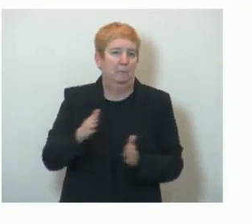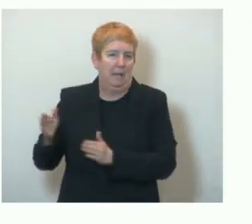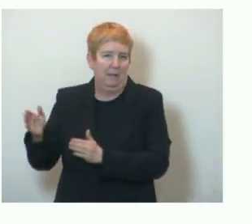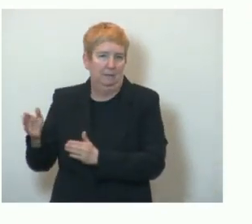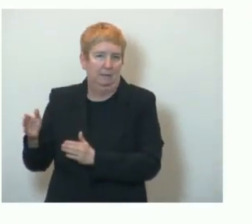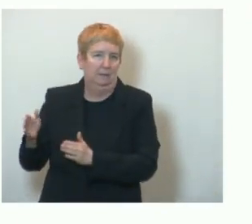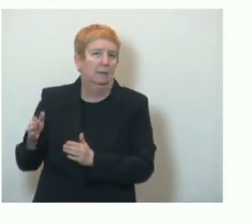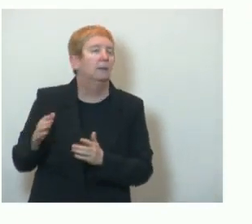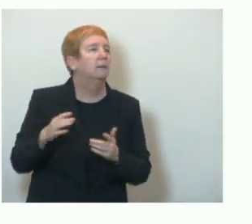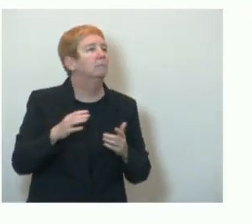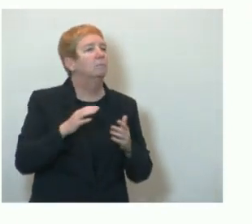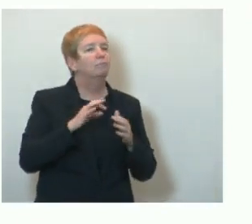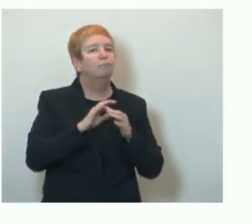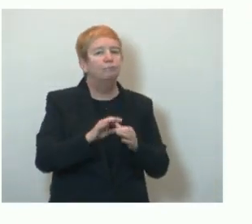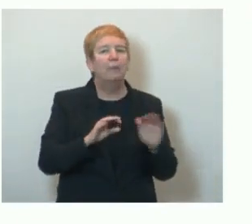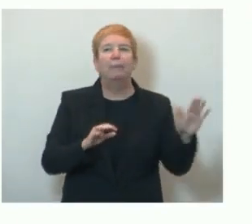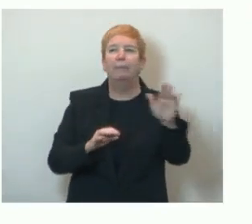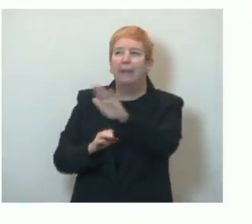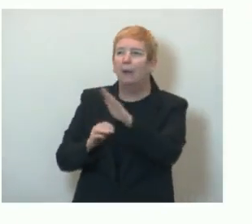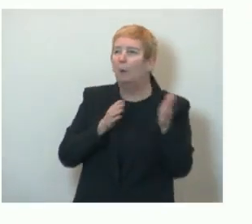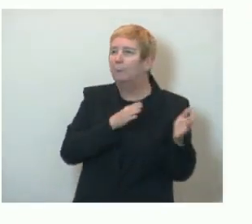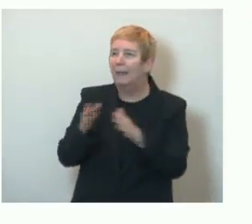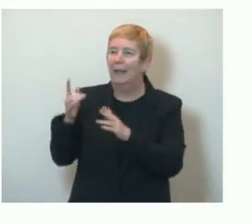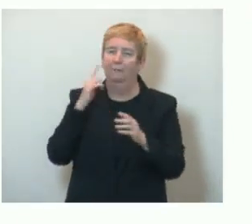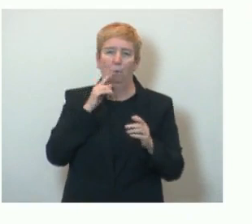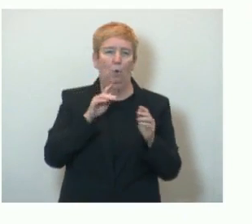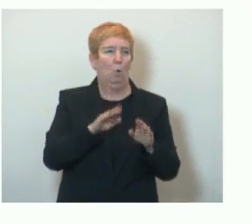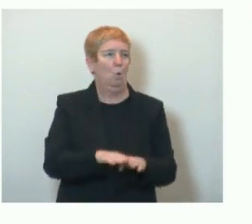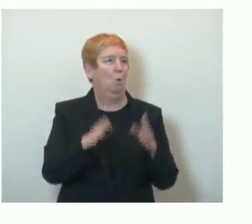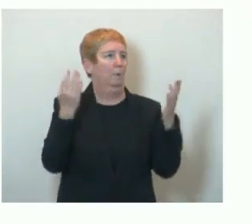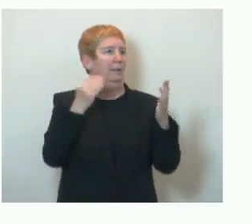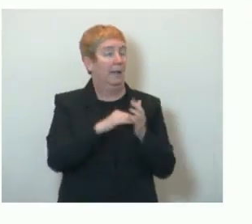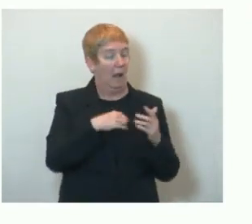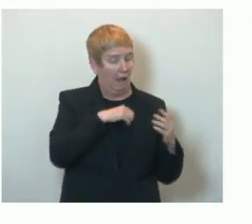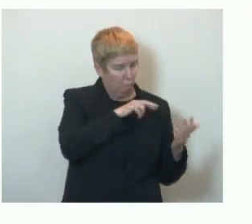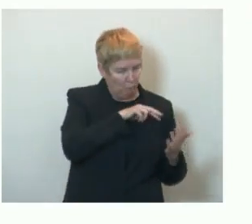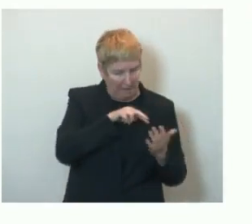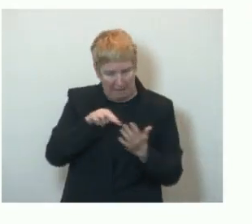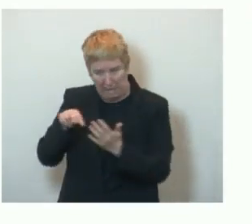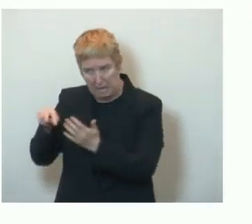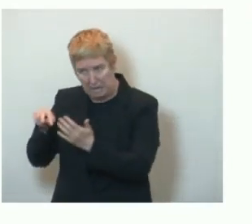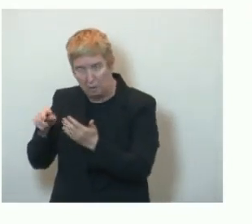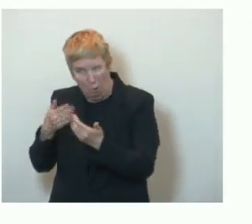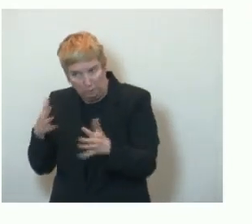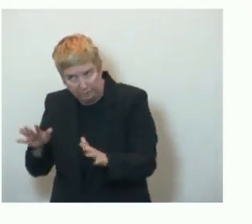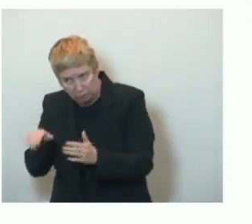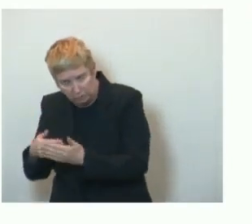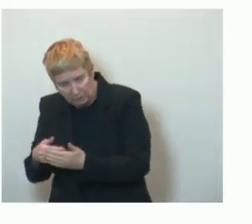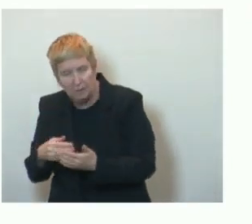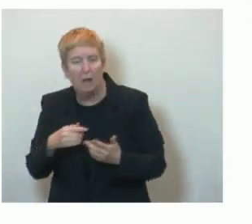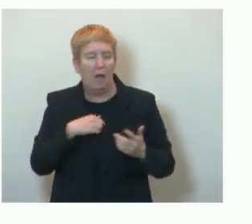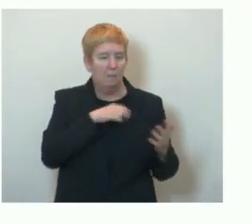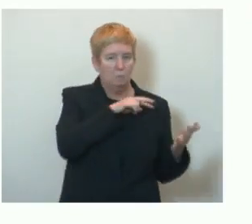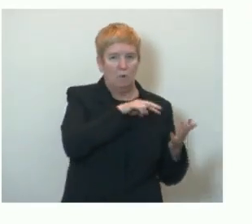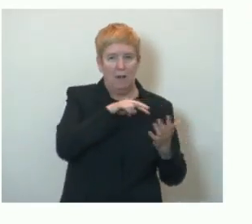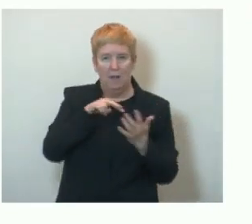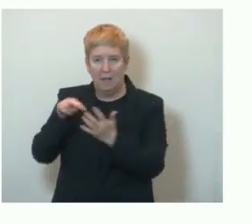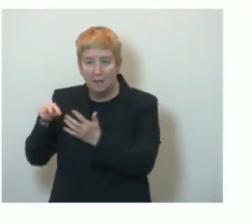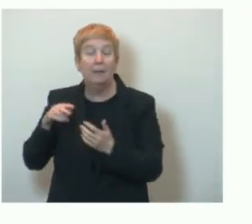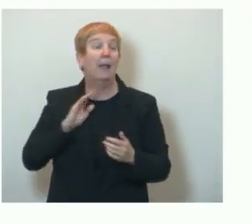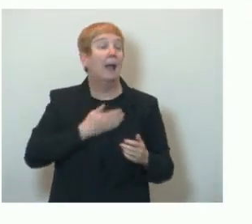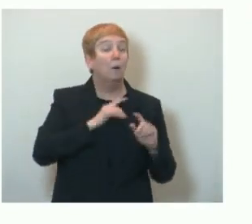APPOINTED THEM AND THEY HAVE BEEN EMAILING ME EXAMPLES OF STATE COUNTY AND CITY PLANS ABOUT EVERY 15 MINUTES OVER THE PAST WEEK.